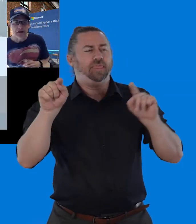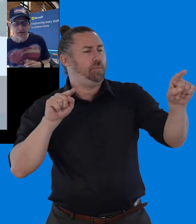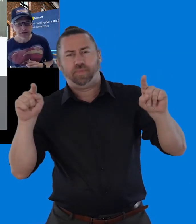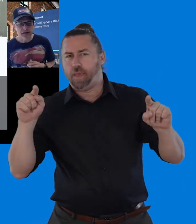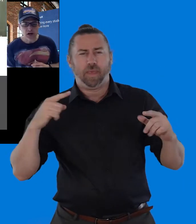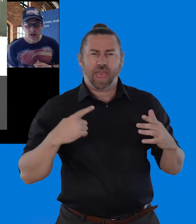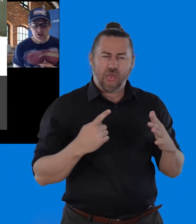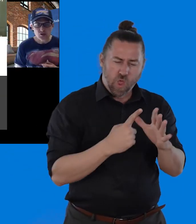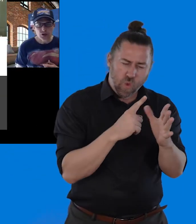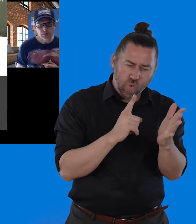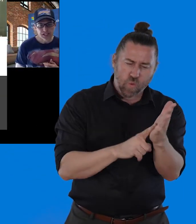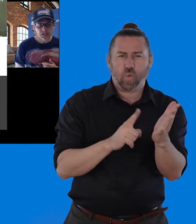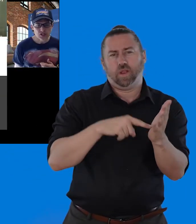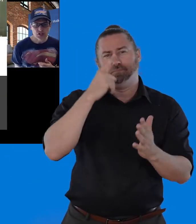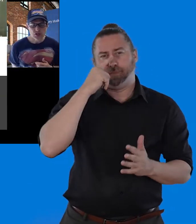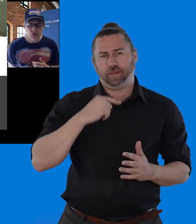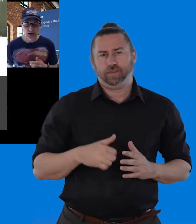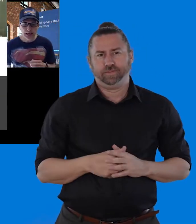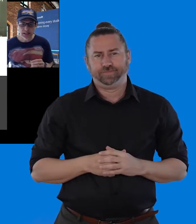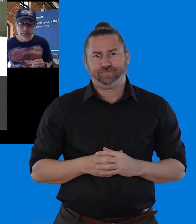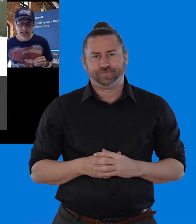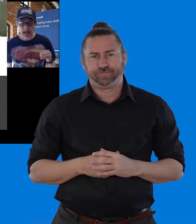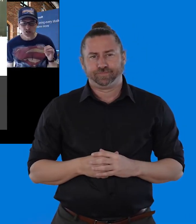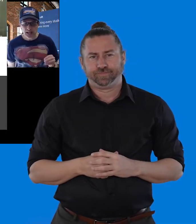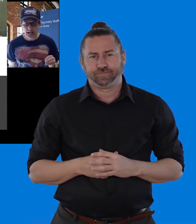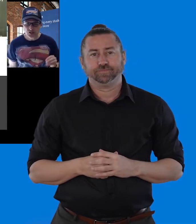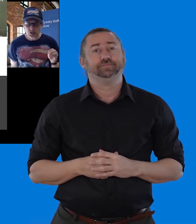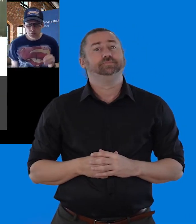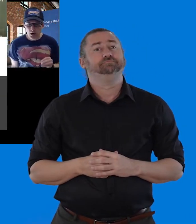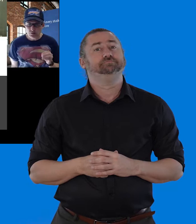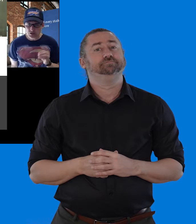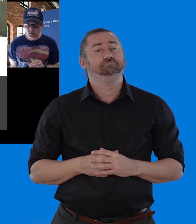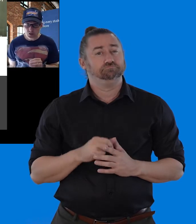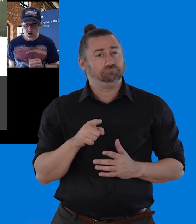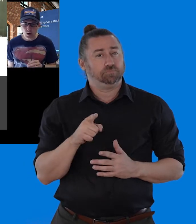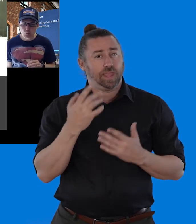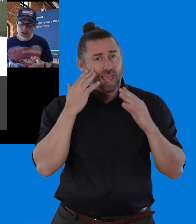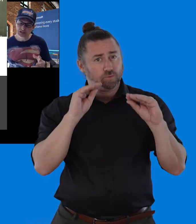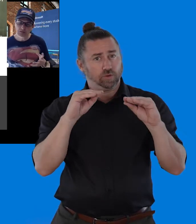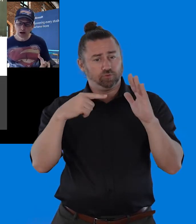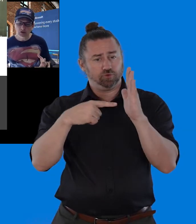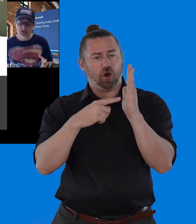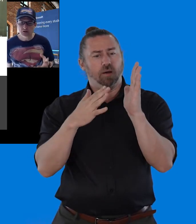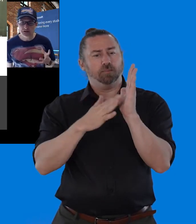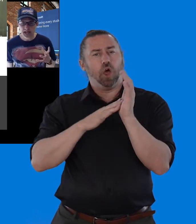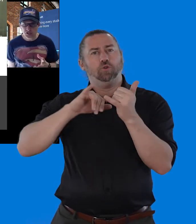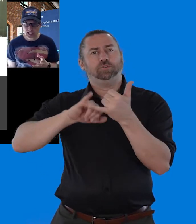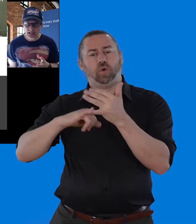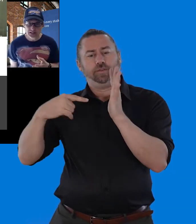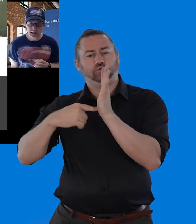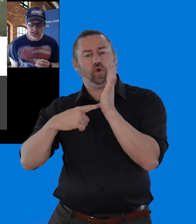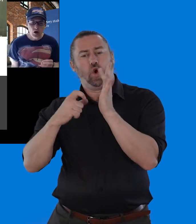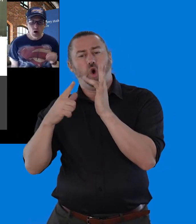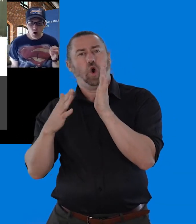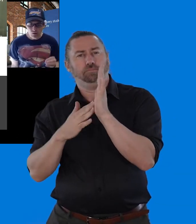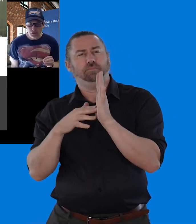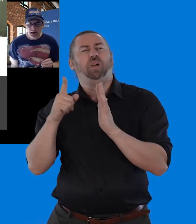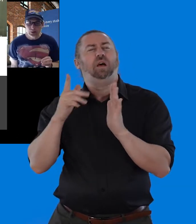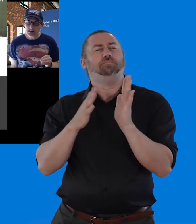The other thing that I'd like to draw your attention to is education.microsoft.com, which is the Microsoft Educator Center on there,